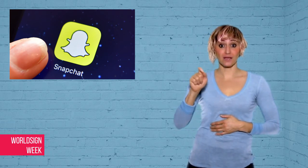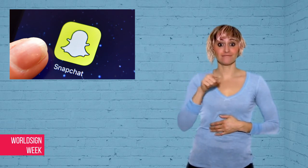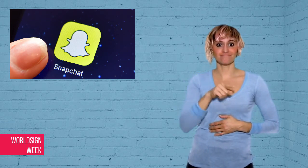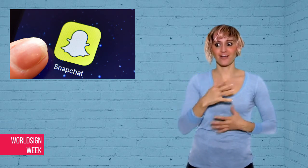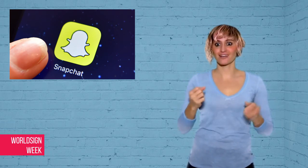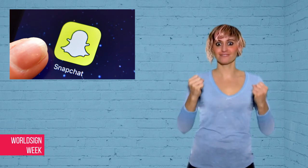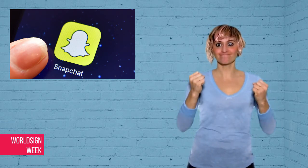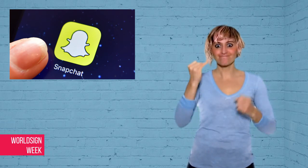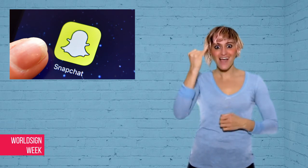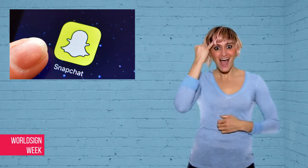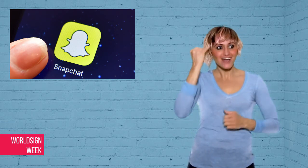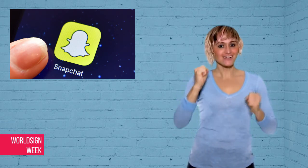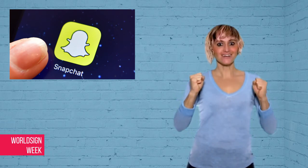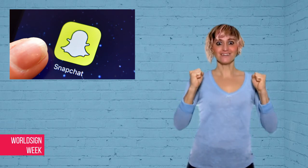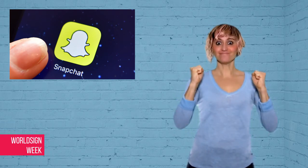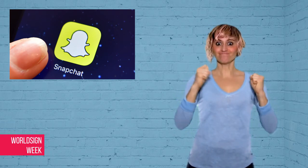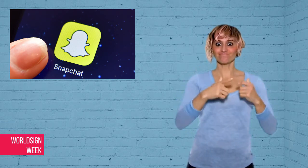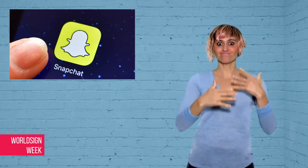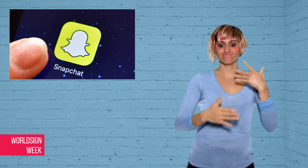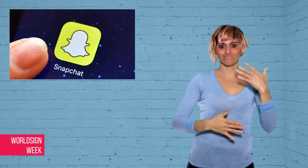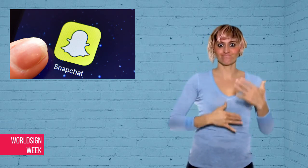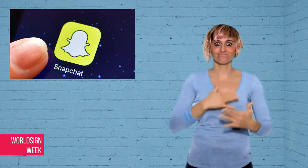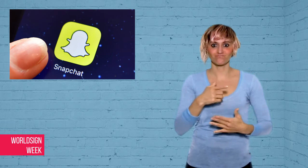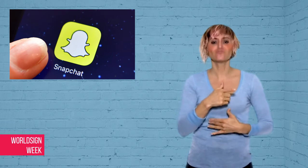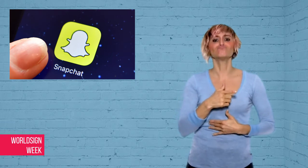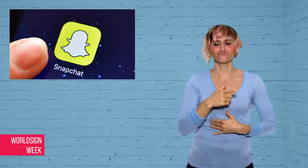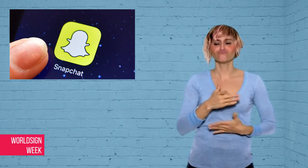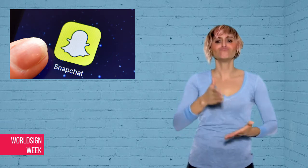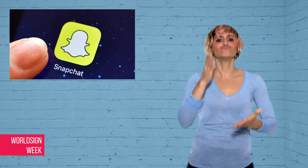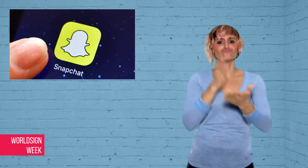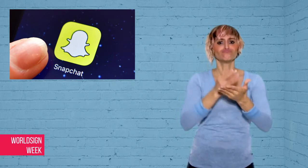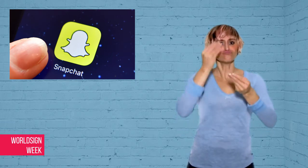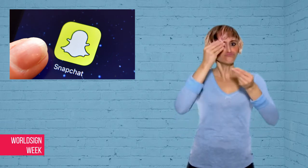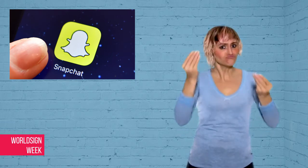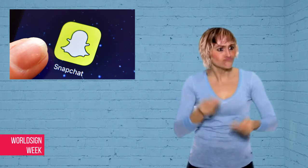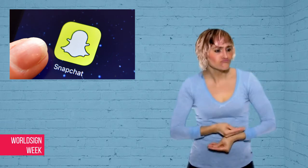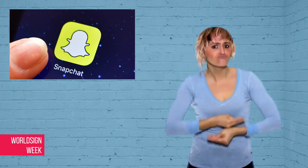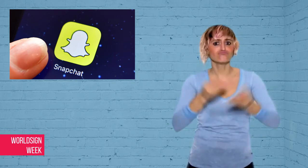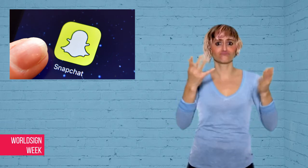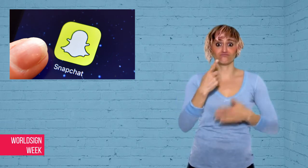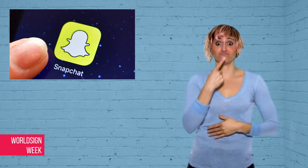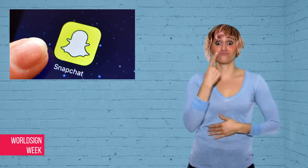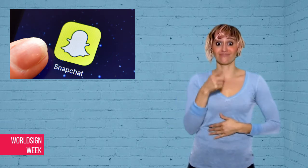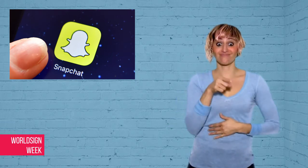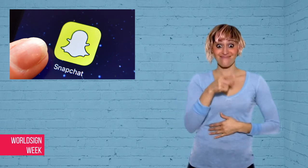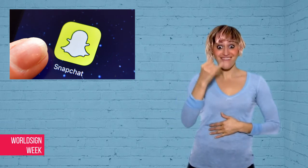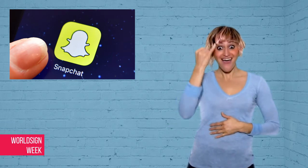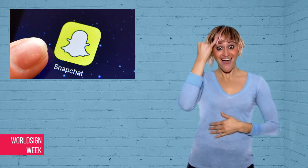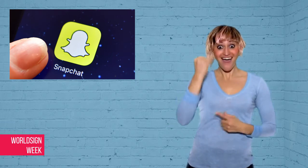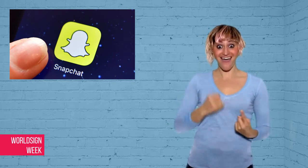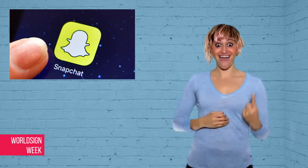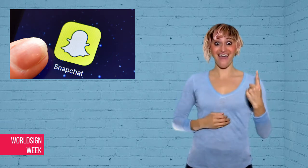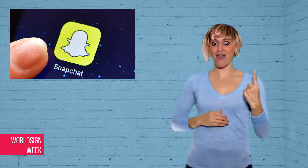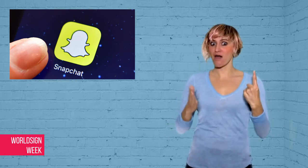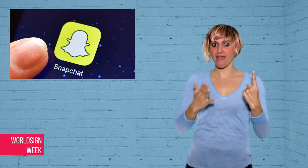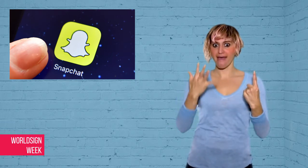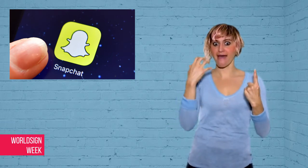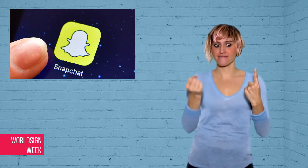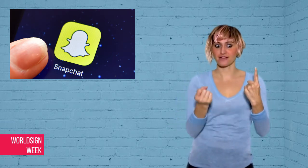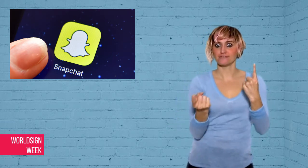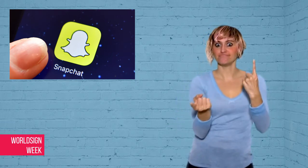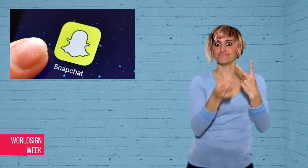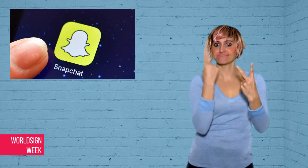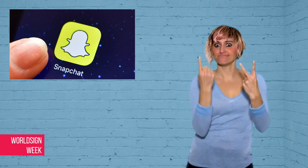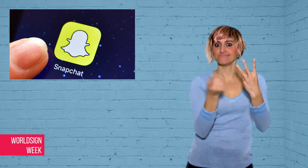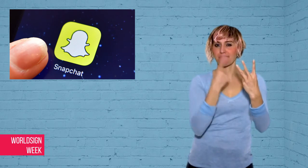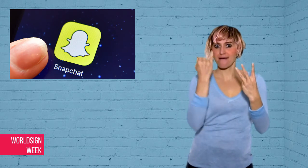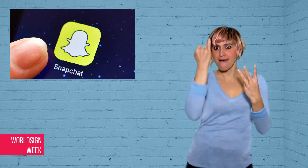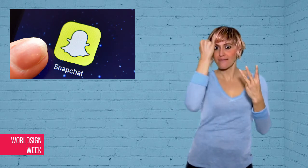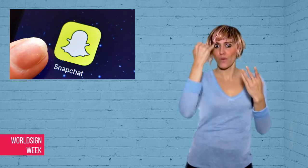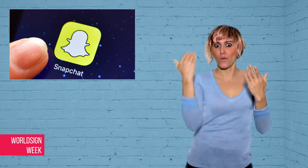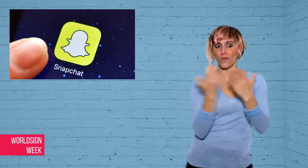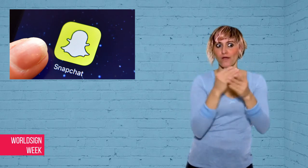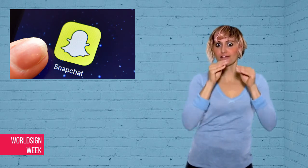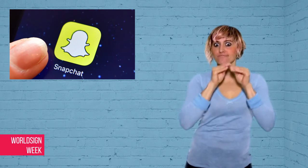Snapchat also announced that because they have more